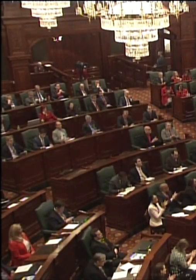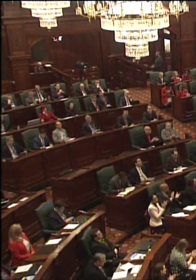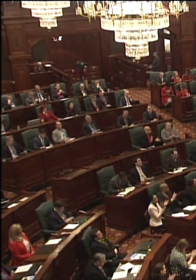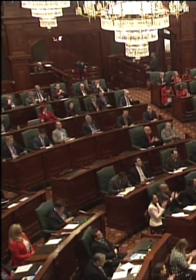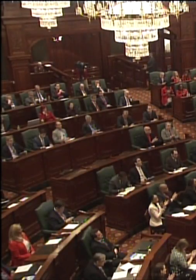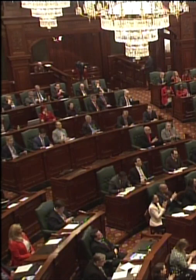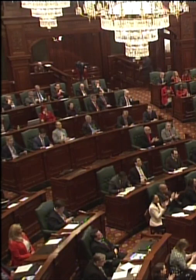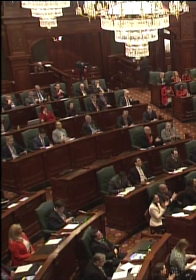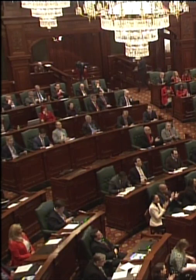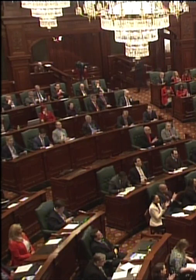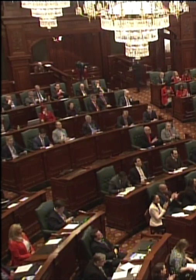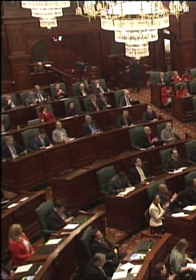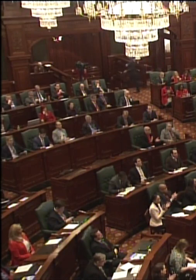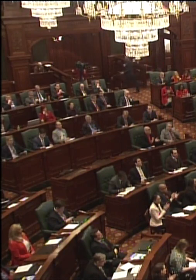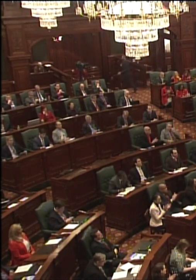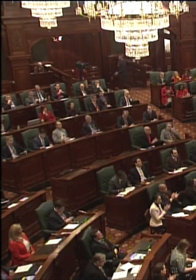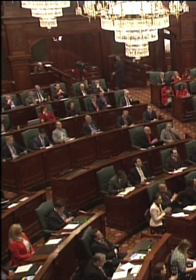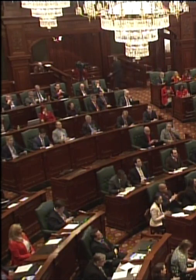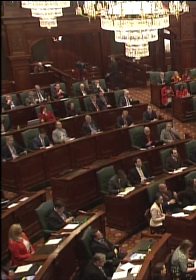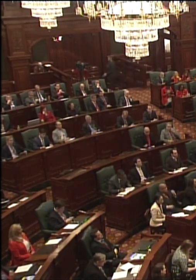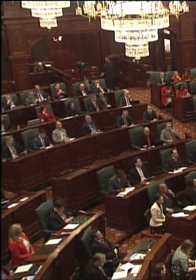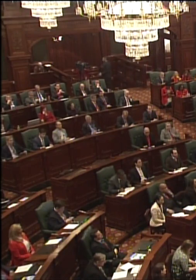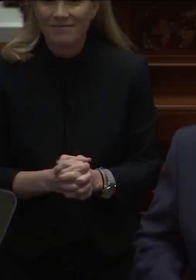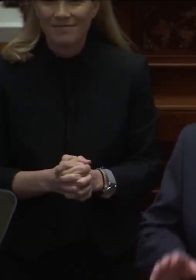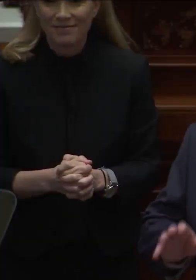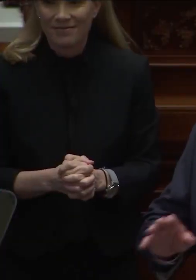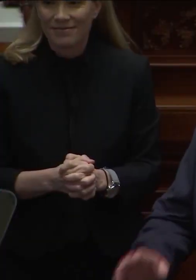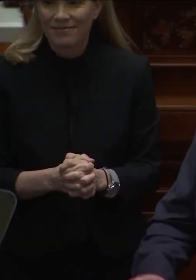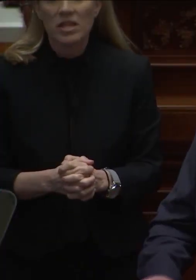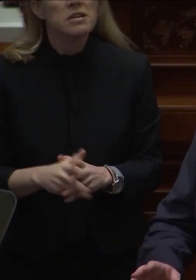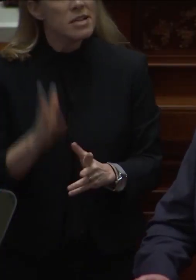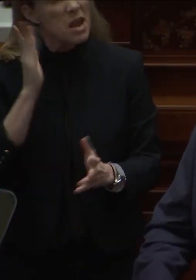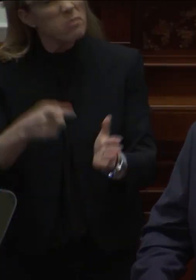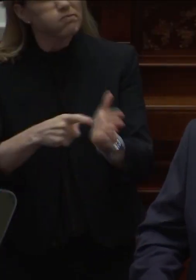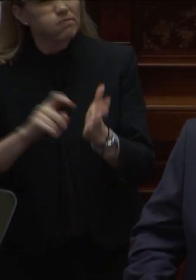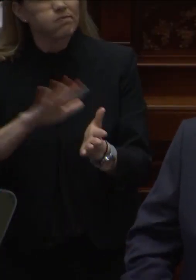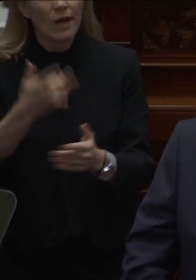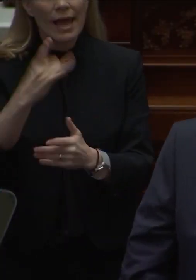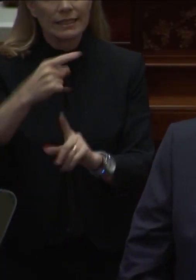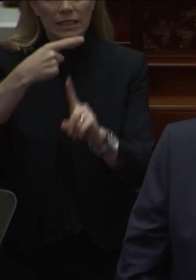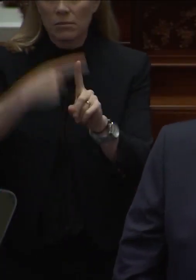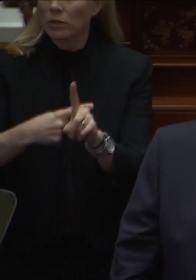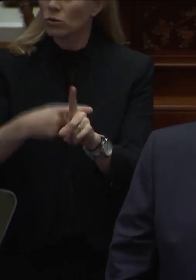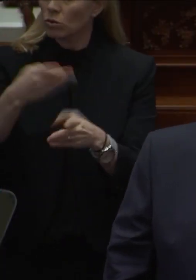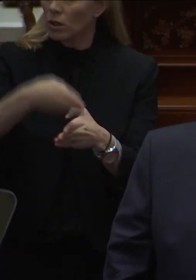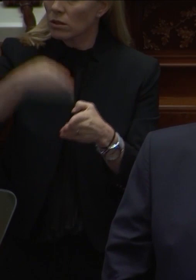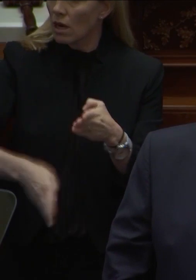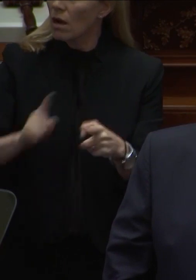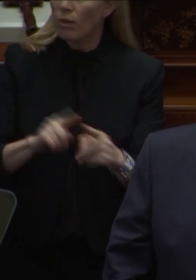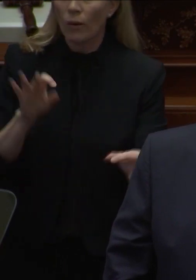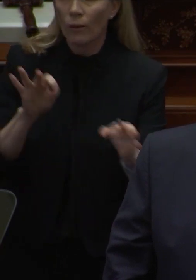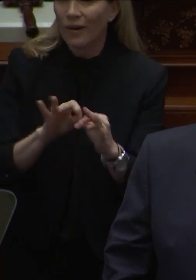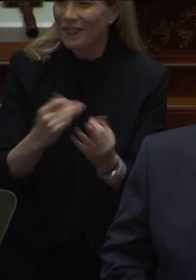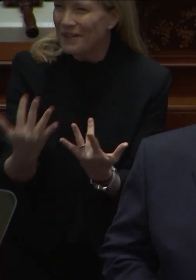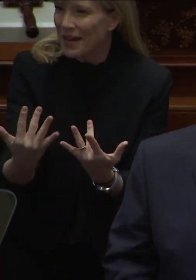GET US OUT OF THIS MESS. IT WILL TAKE 18 MONTHS TO GET